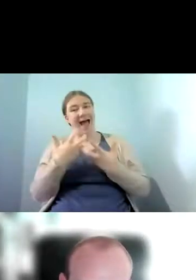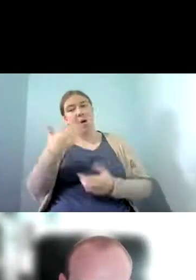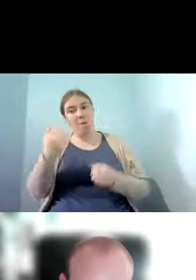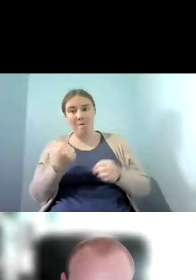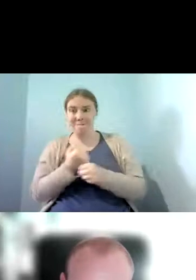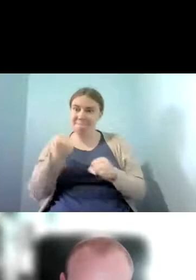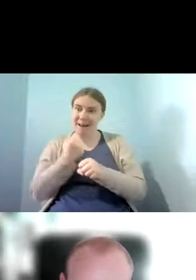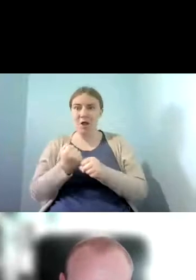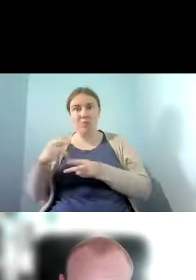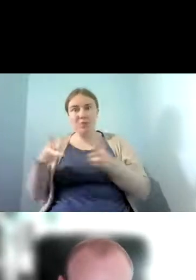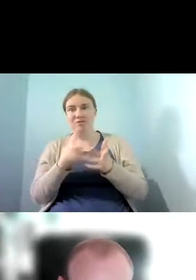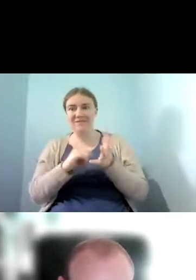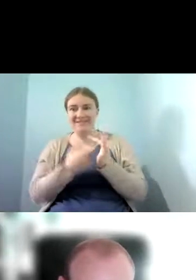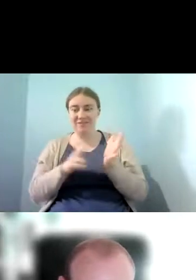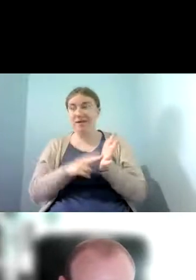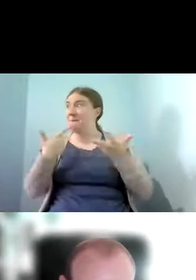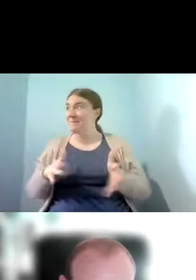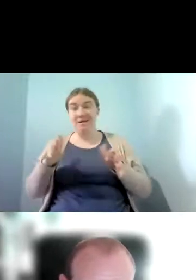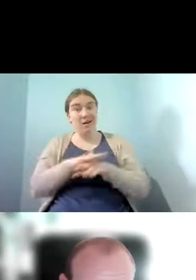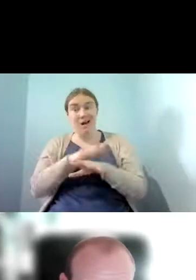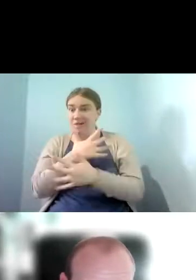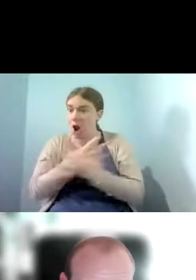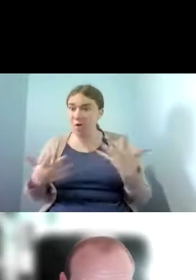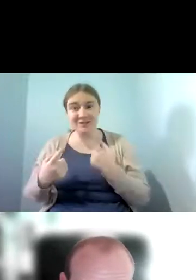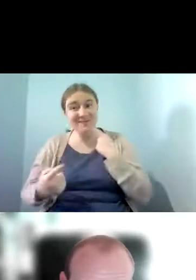i've covered quite a lot of areas and i'm happy to try and answer any questions